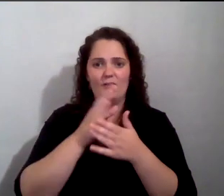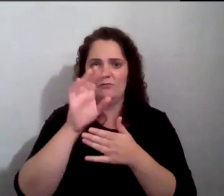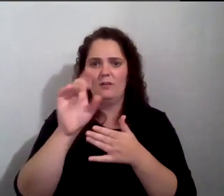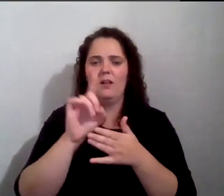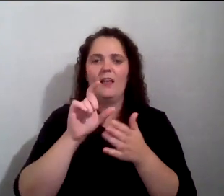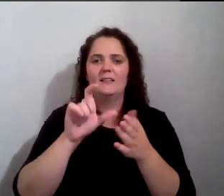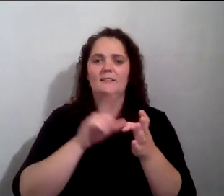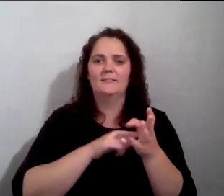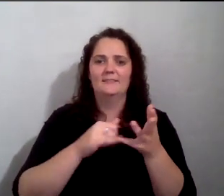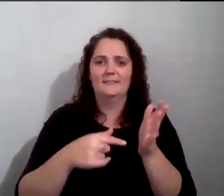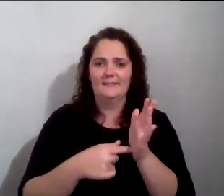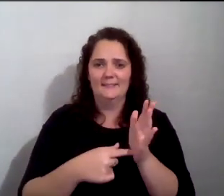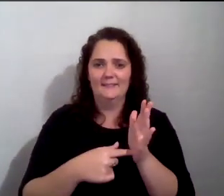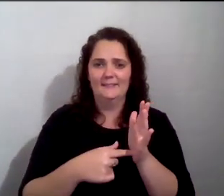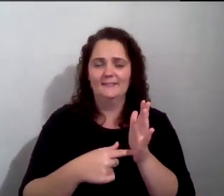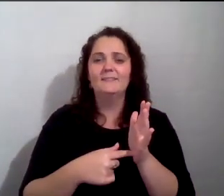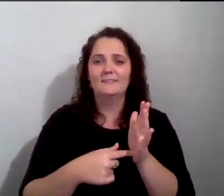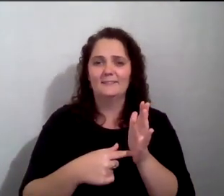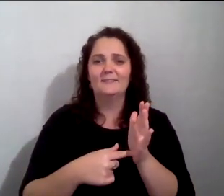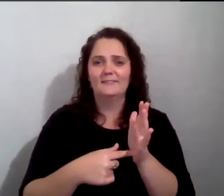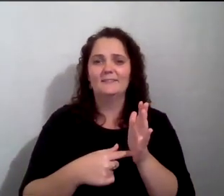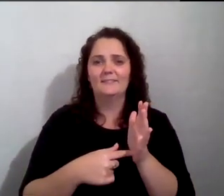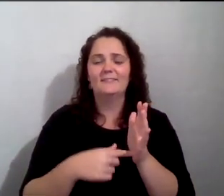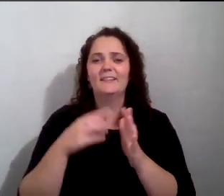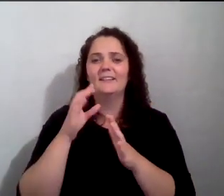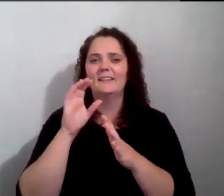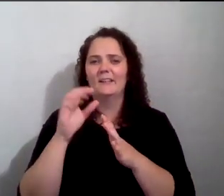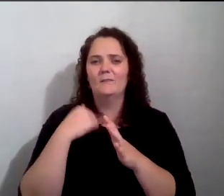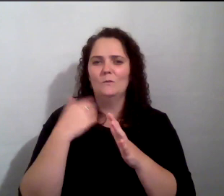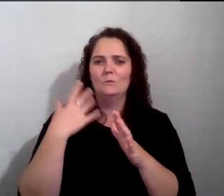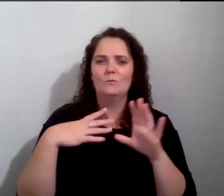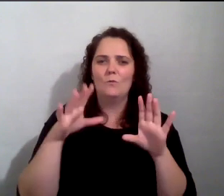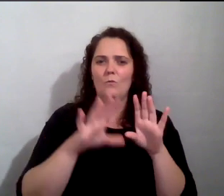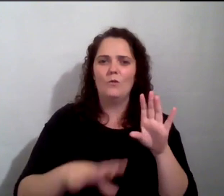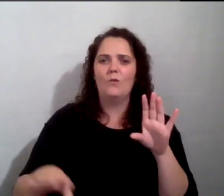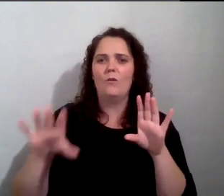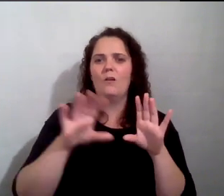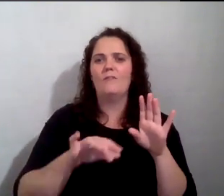actually an ovarian cyst but I wanted to create a sense in the